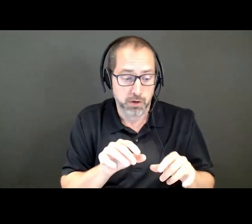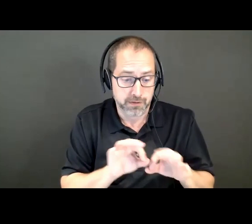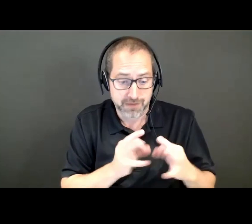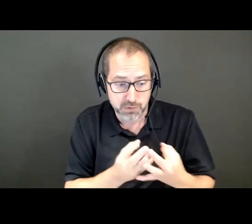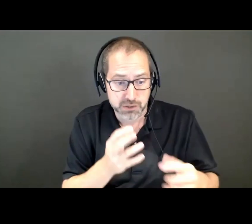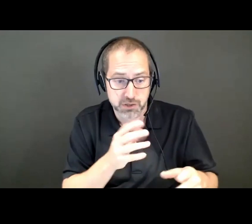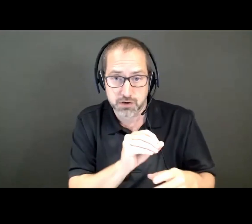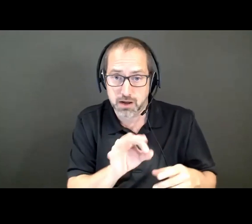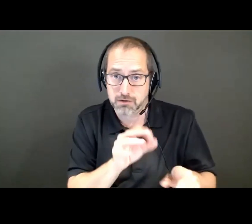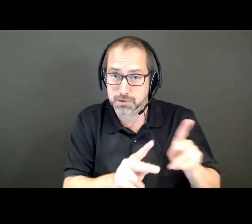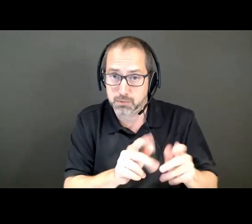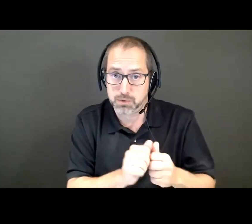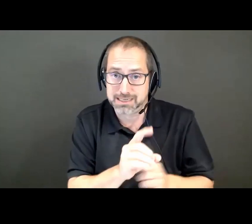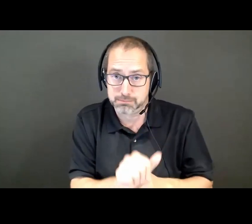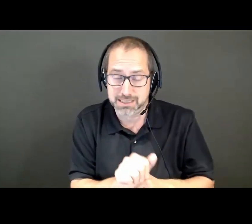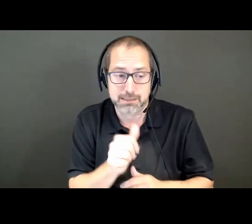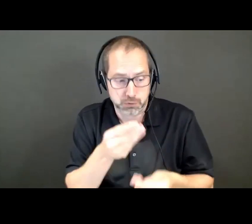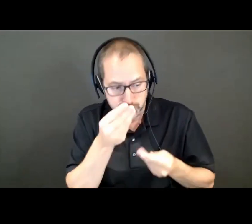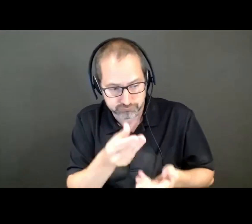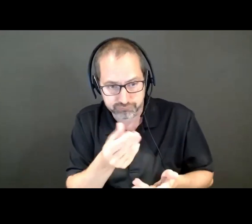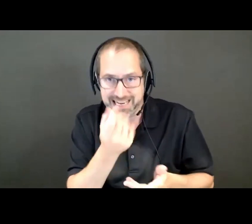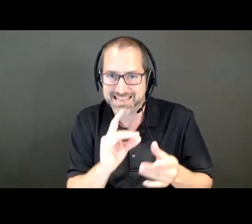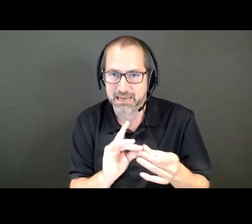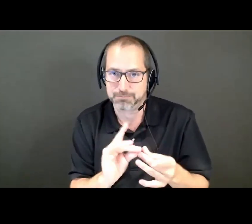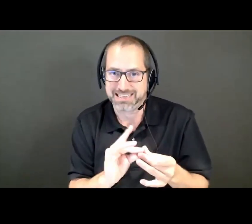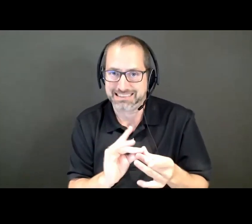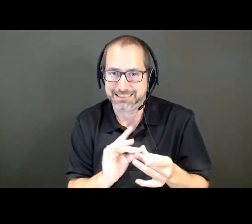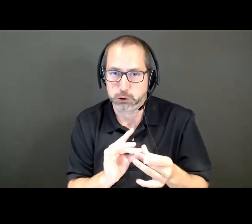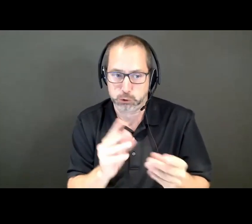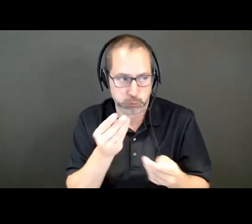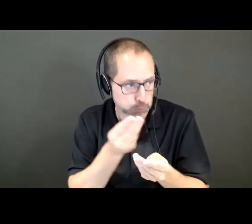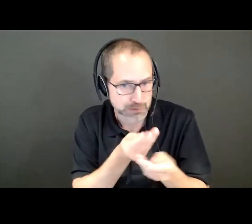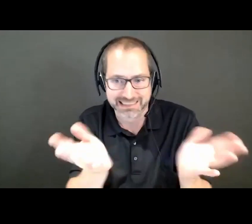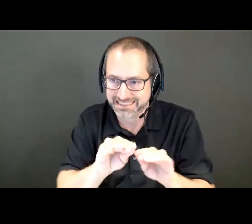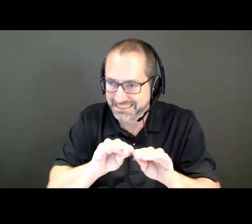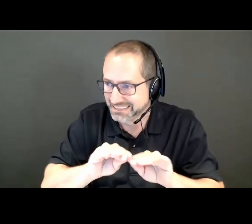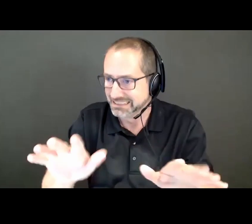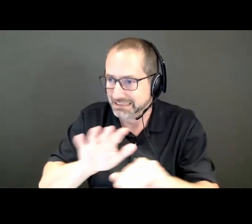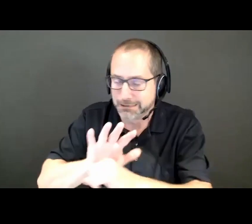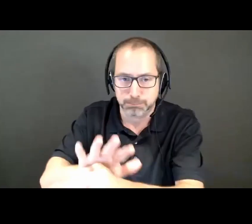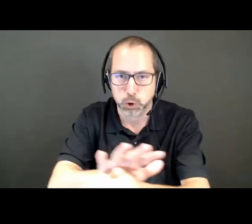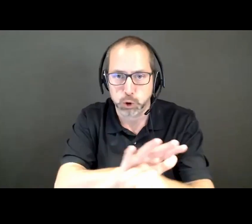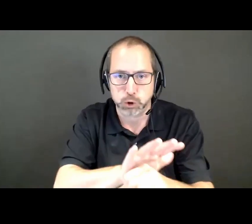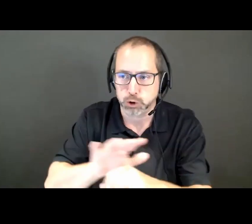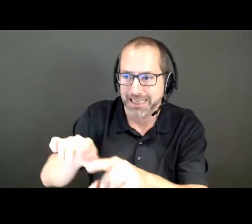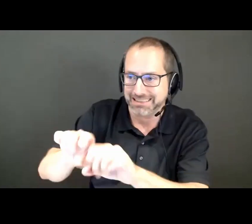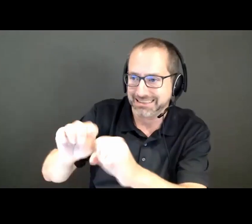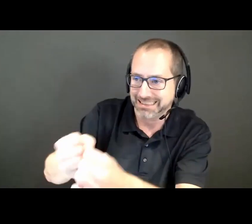to take the message, and to push the society to do something, or the community or the professional,